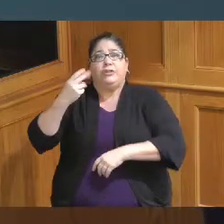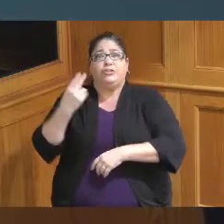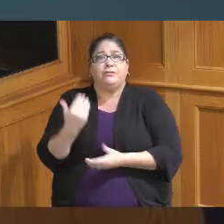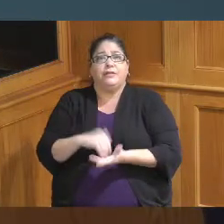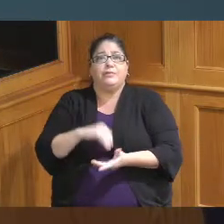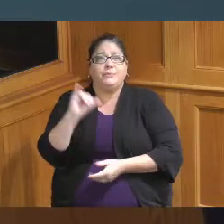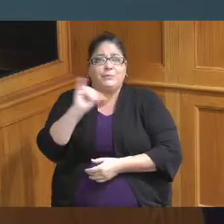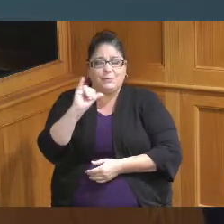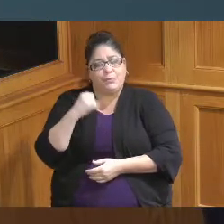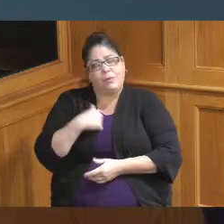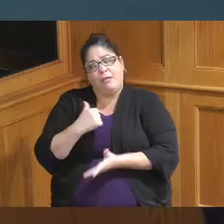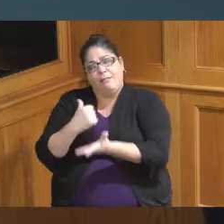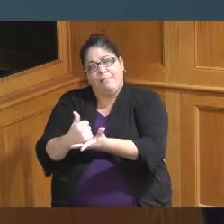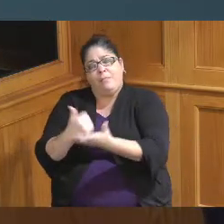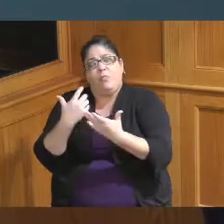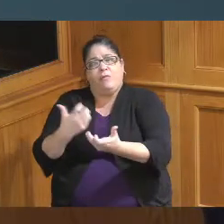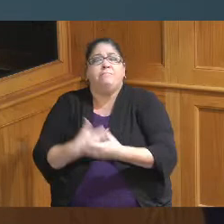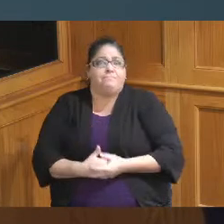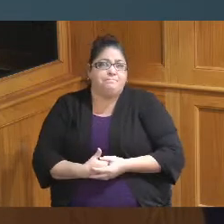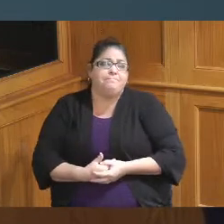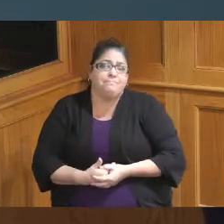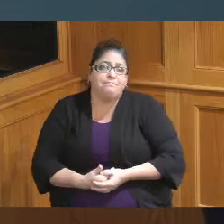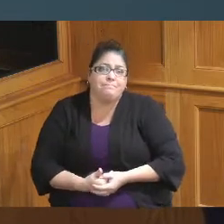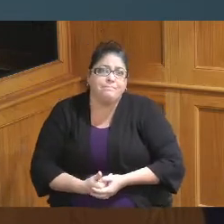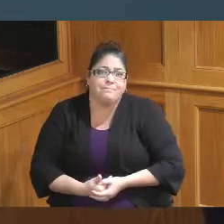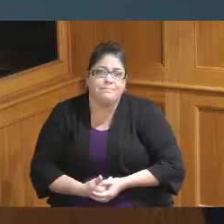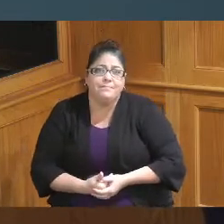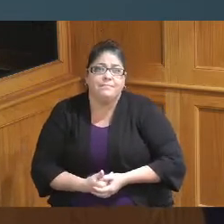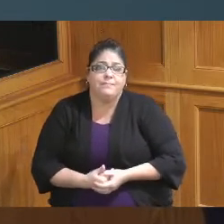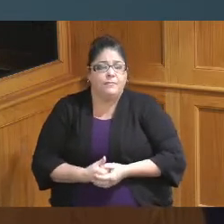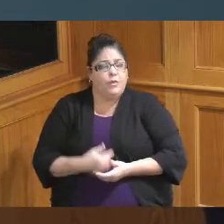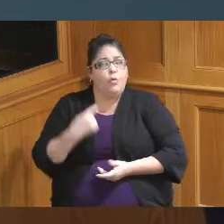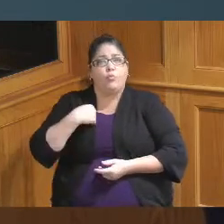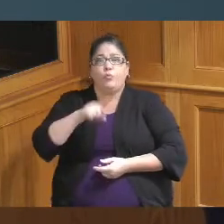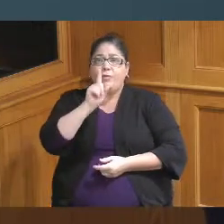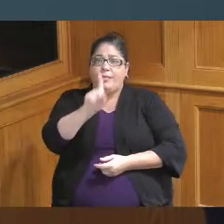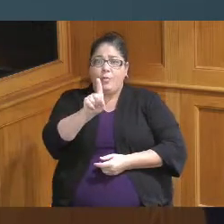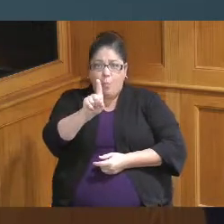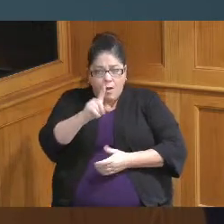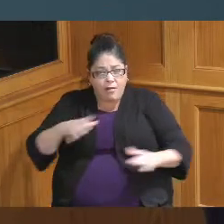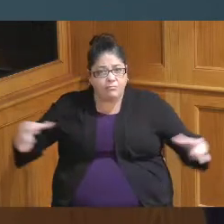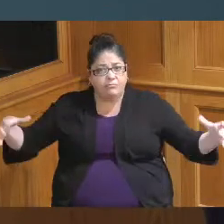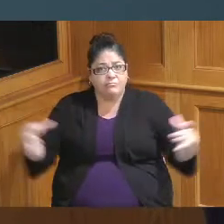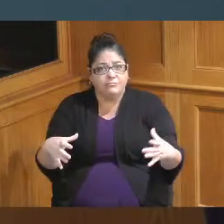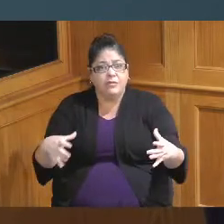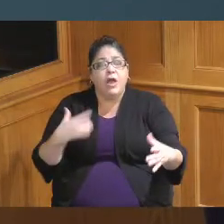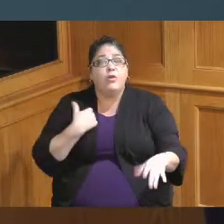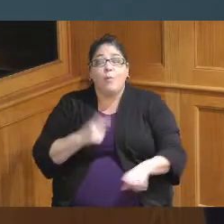in that way because we are one Hamilton County we don't want to go to one area and it's looking